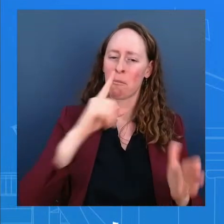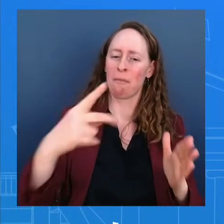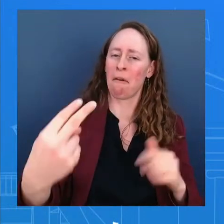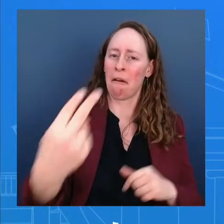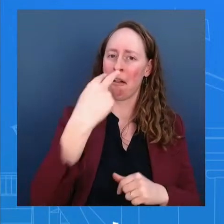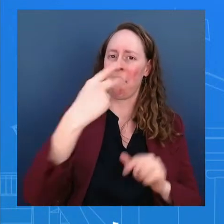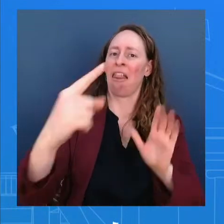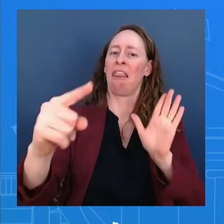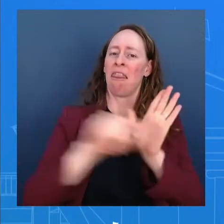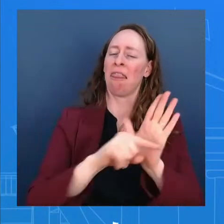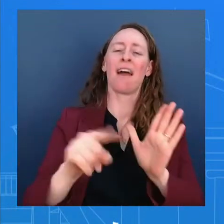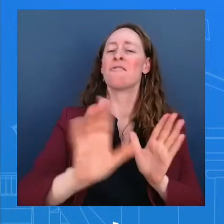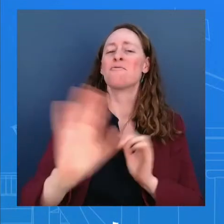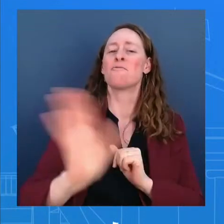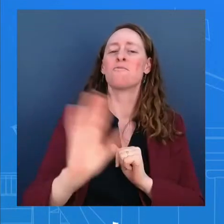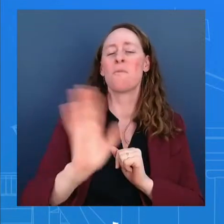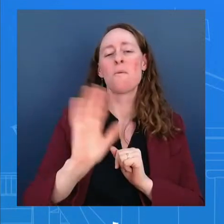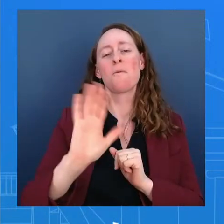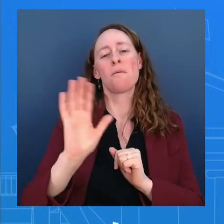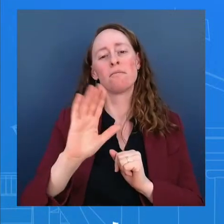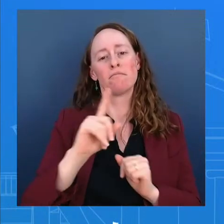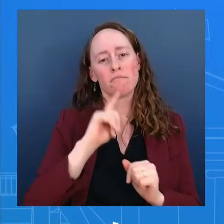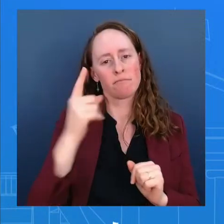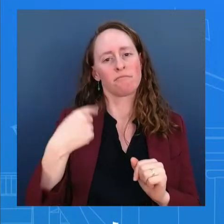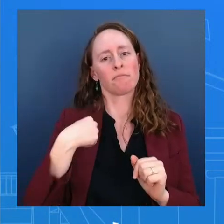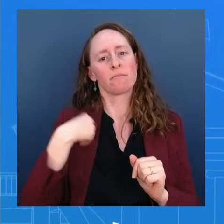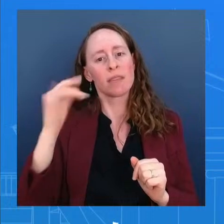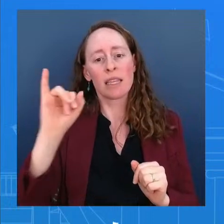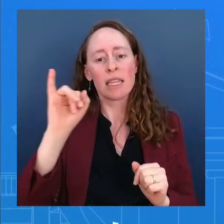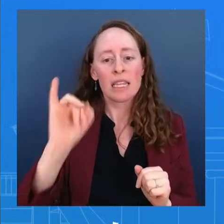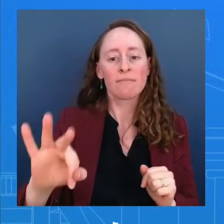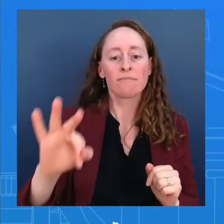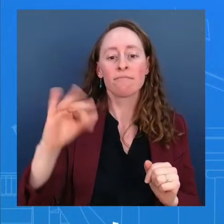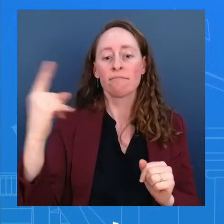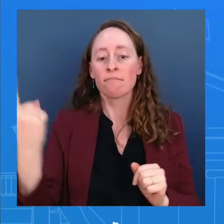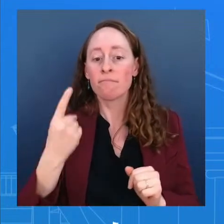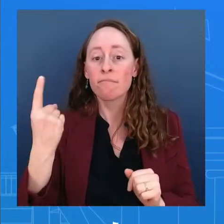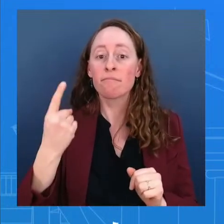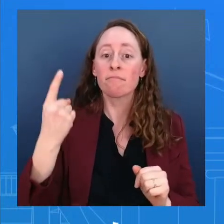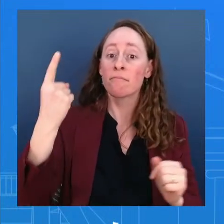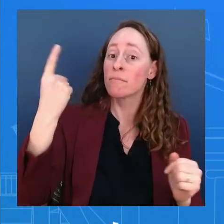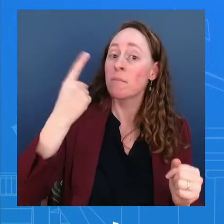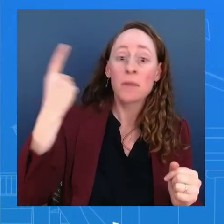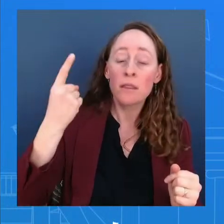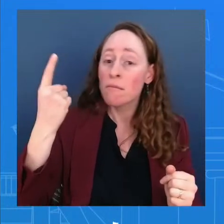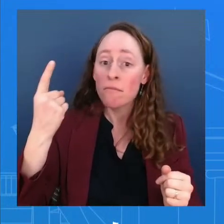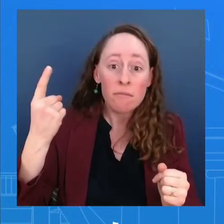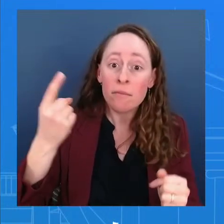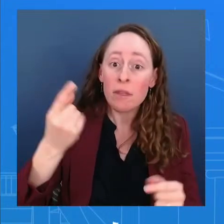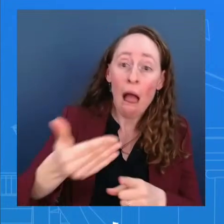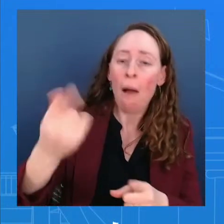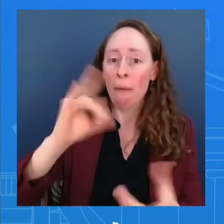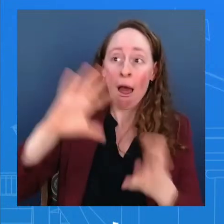is an unexpected event in the next few days, which, as you all know, is totally possible given everything you’ve seen over the course